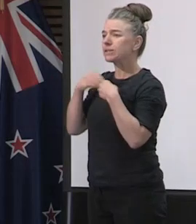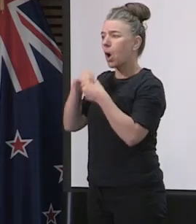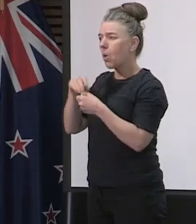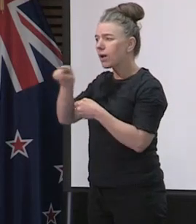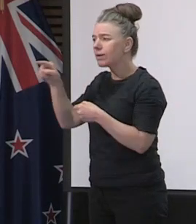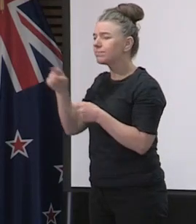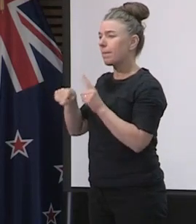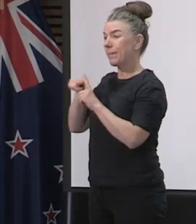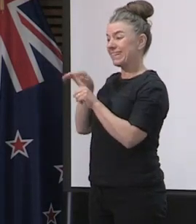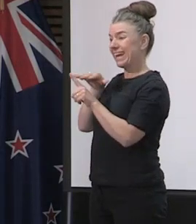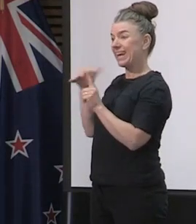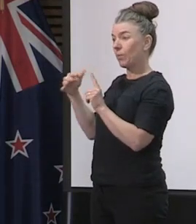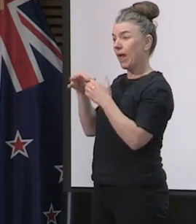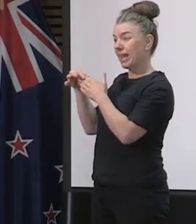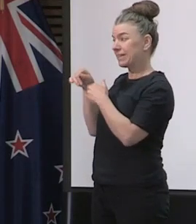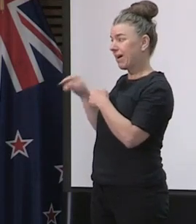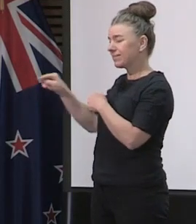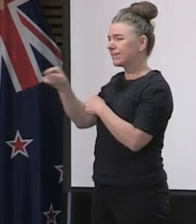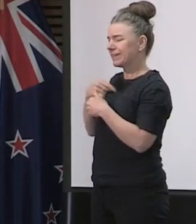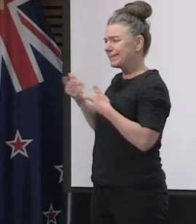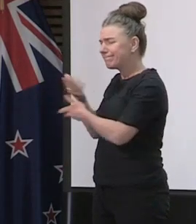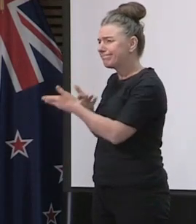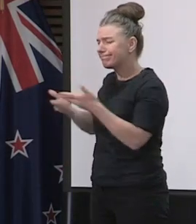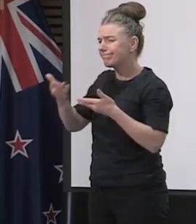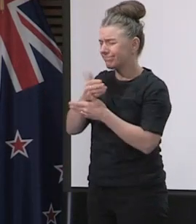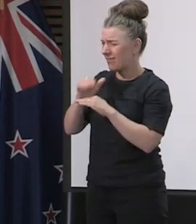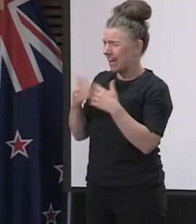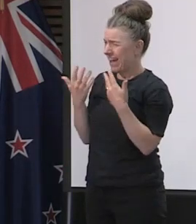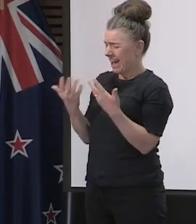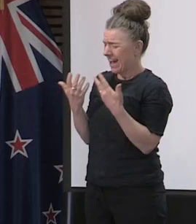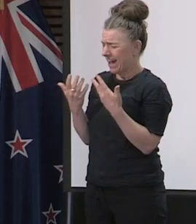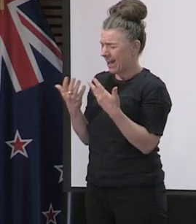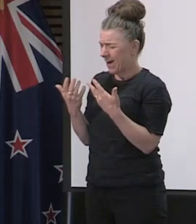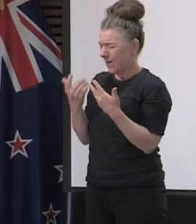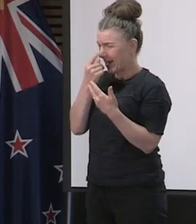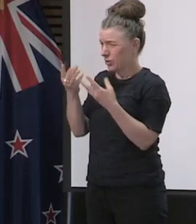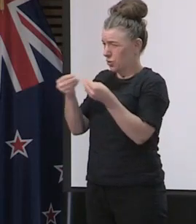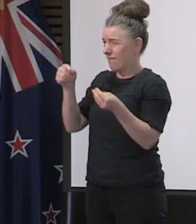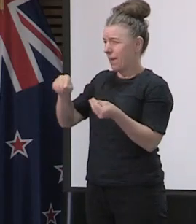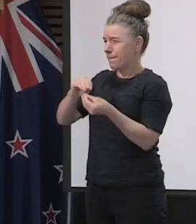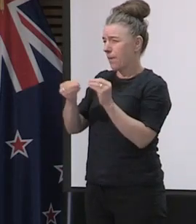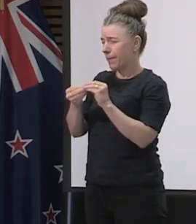funeral directors, and iwi leaders to see if we can find